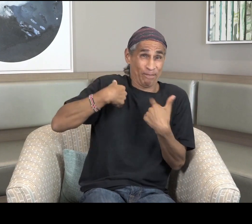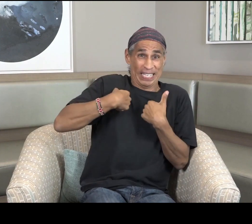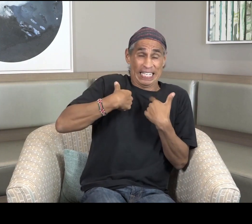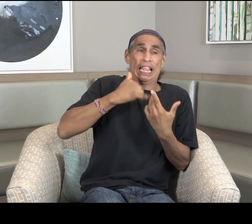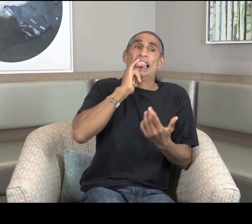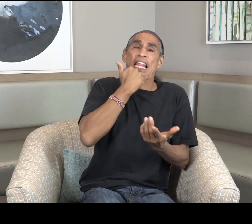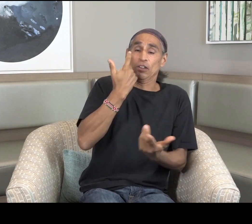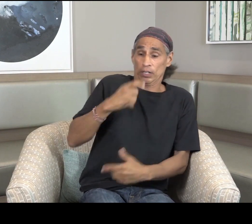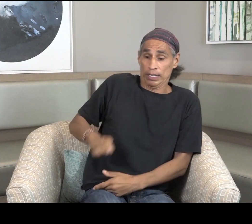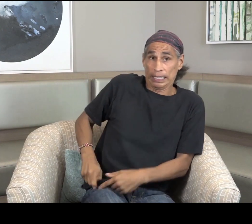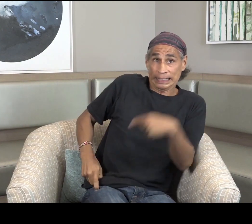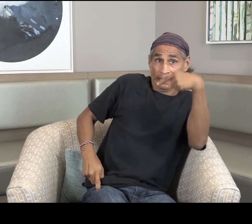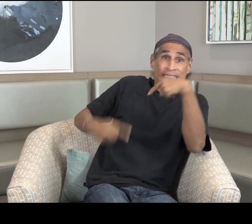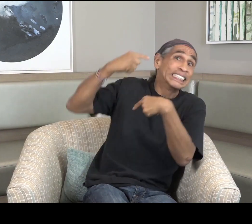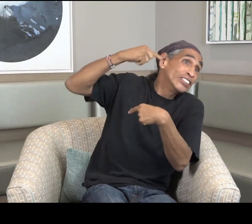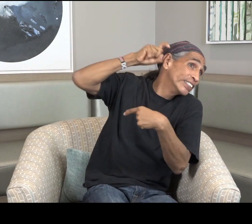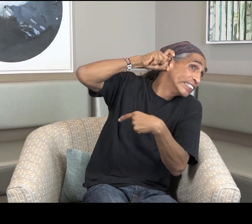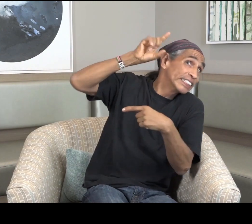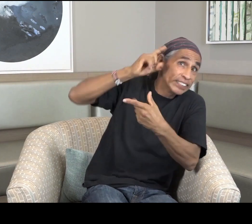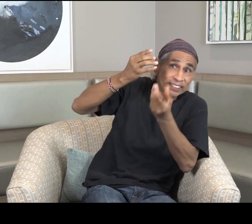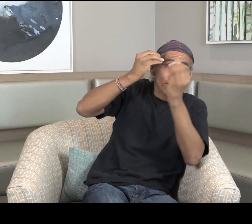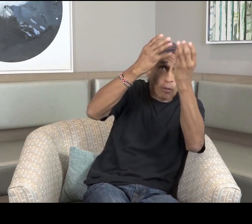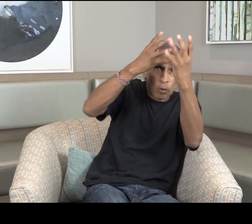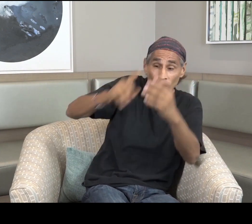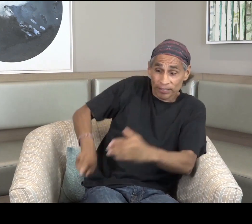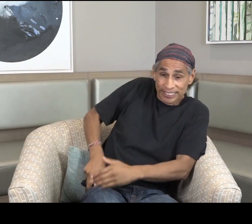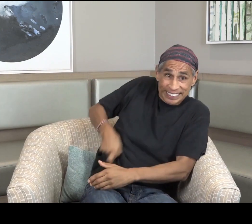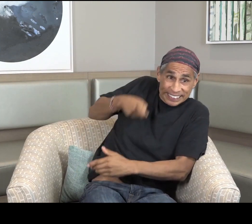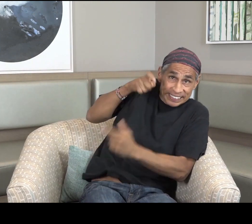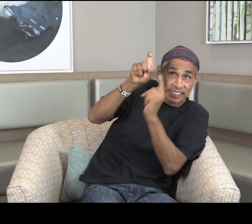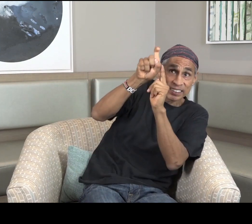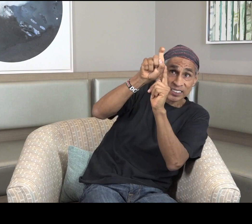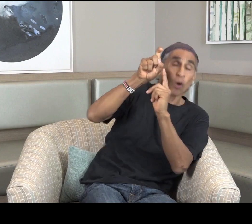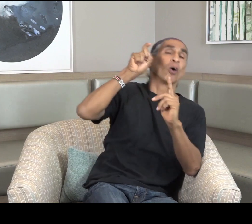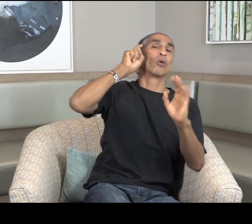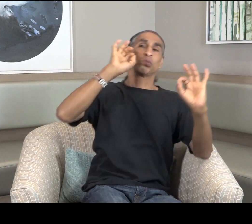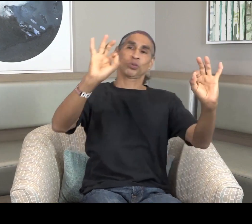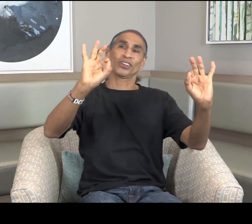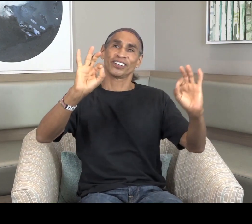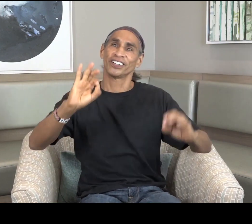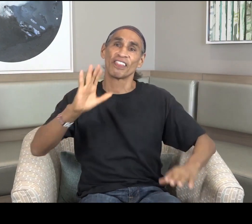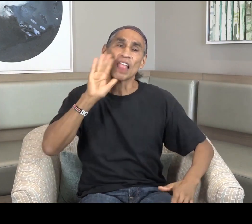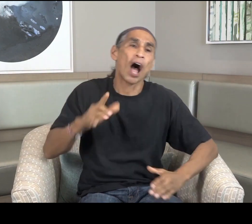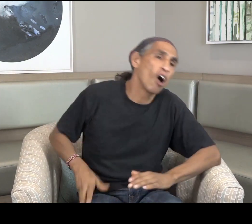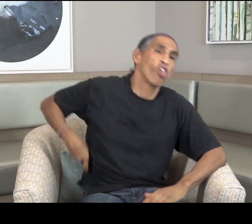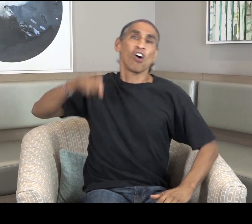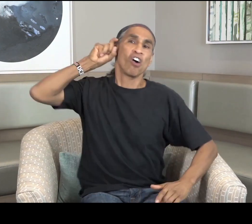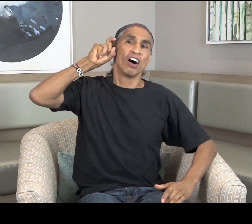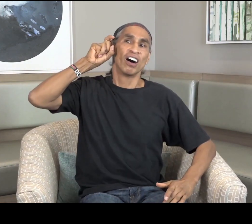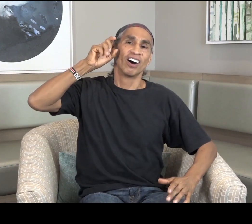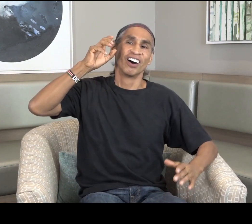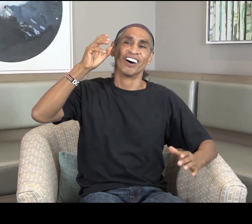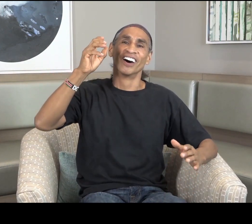know what’s going on. I always inform, her can I get my hearing aid? I don’t just reach for it